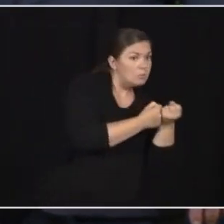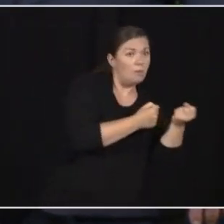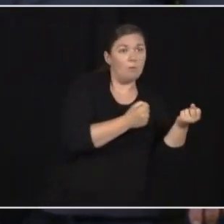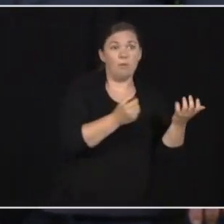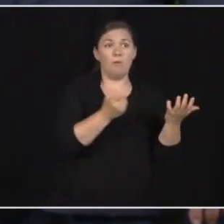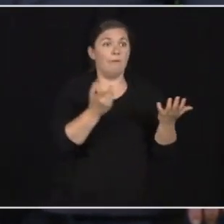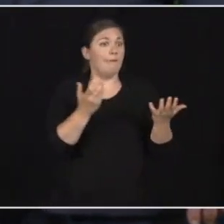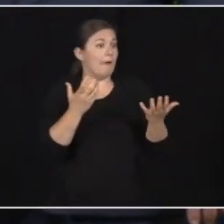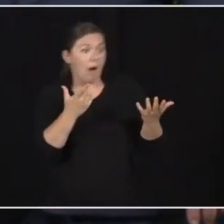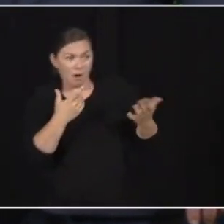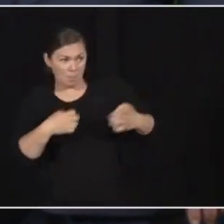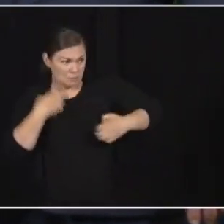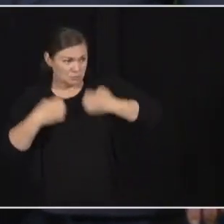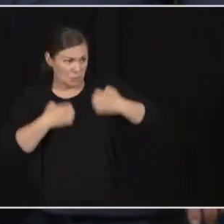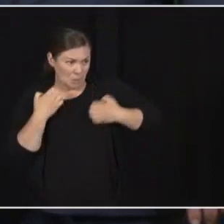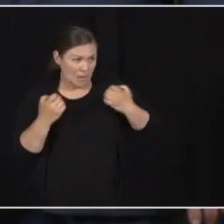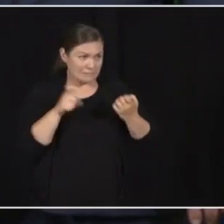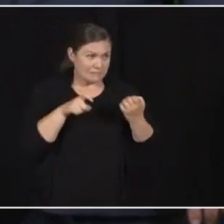both from psychosocial and physical.